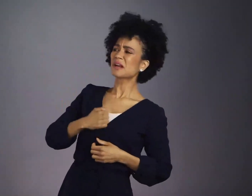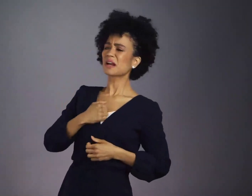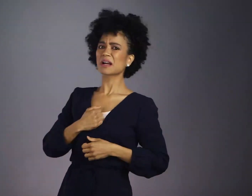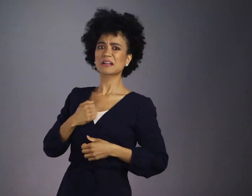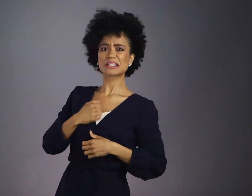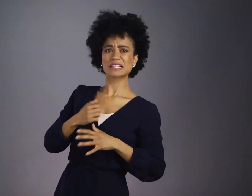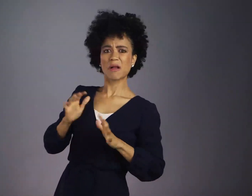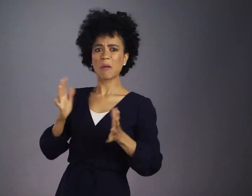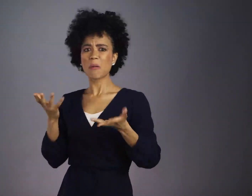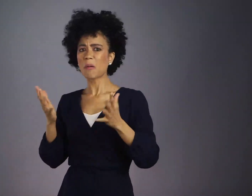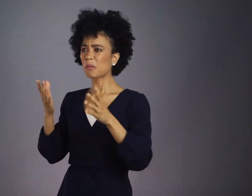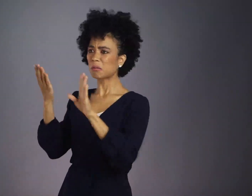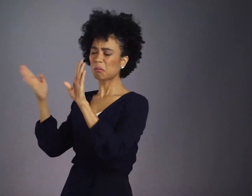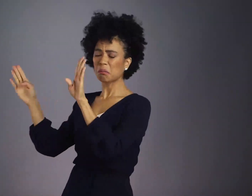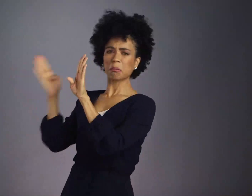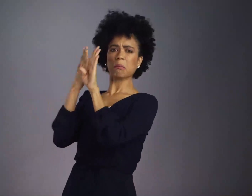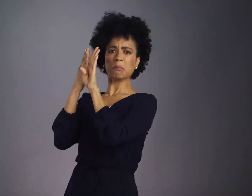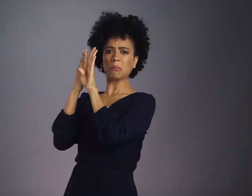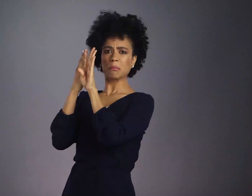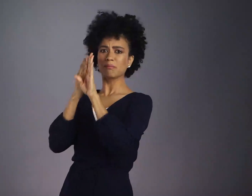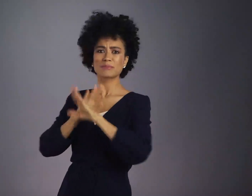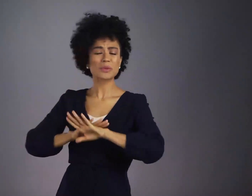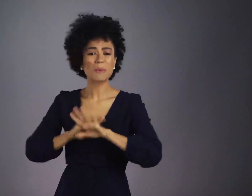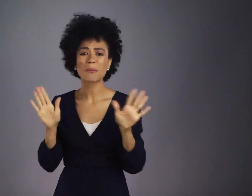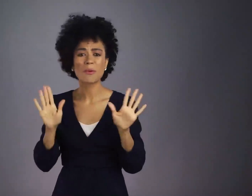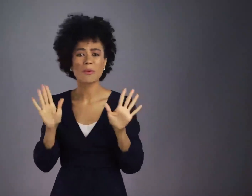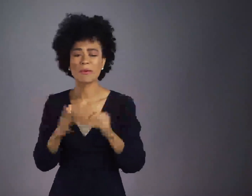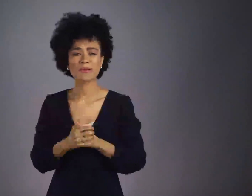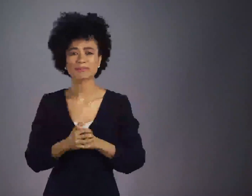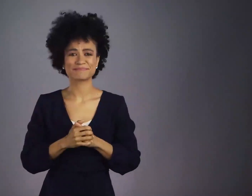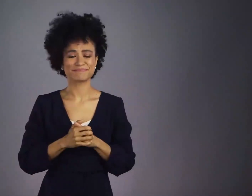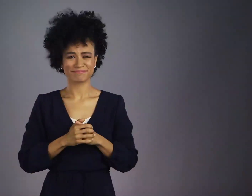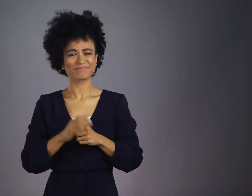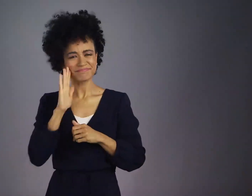We will not regret the past nor wish to shut the door on it.